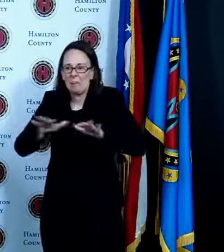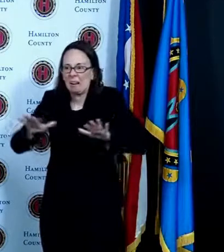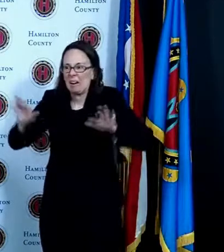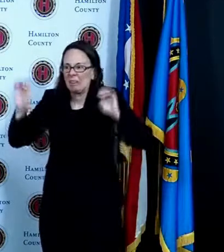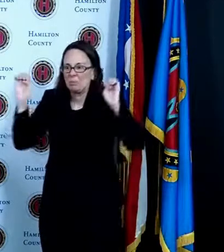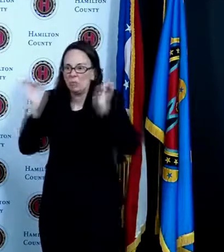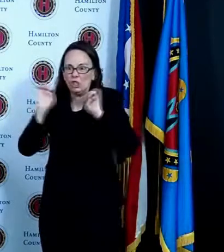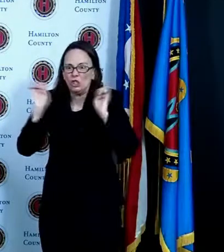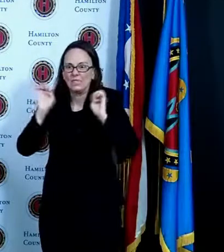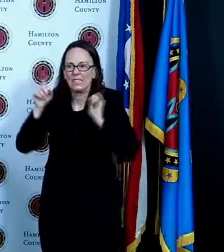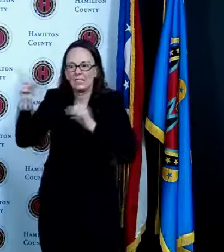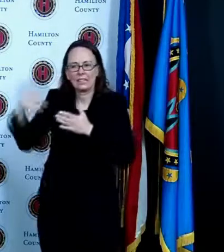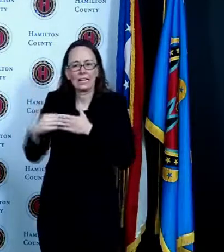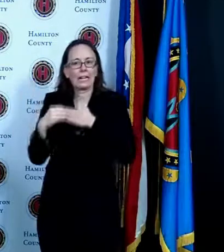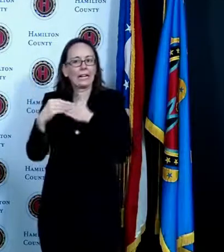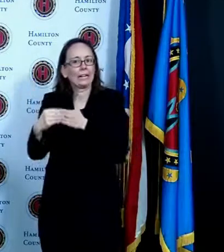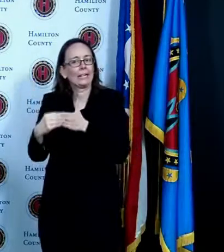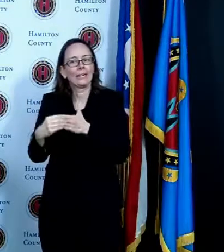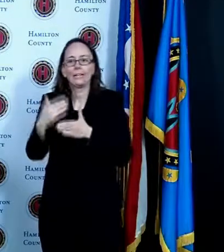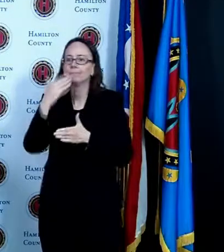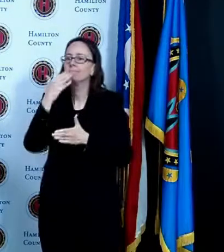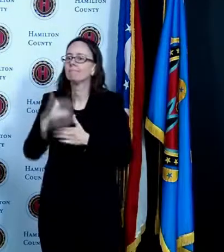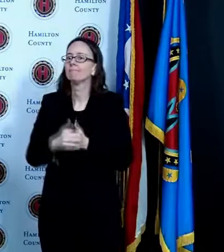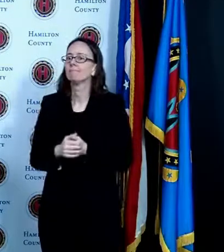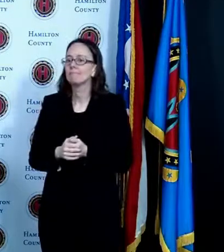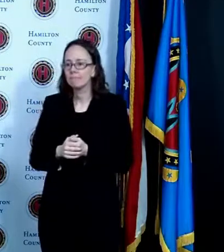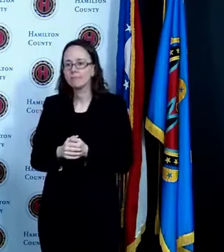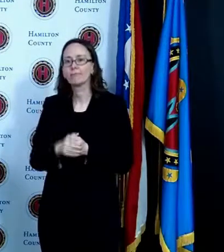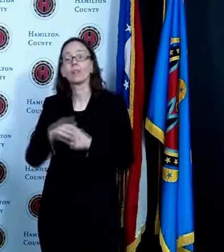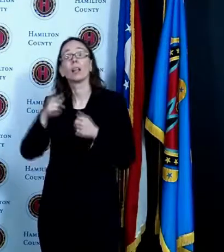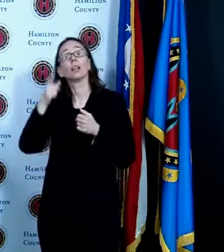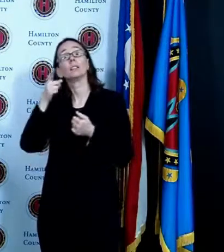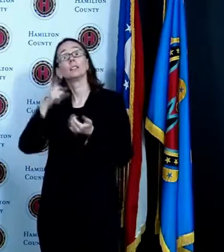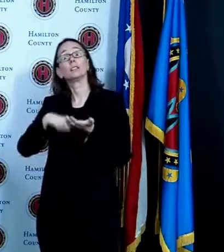not all heroes wear capes some wear white coats and that's true for Dr.